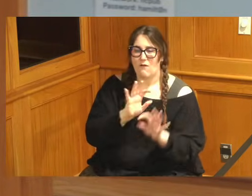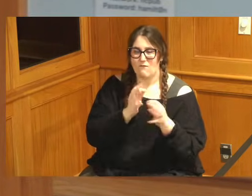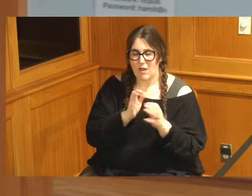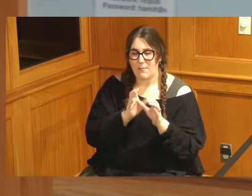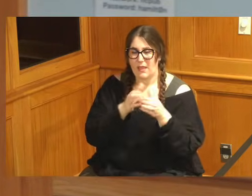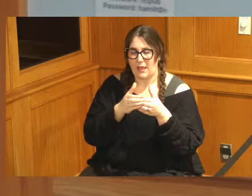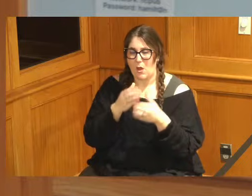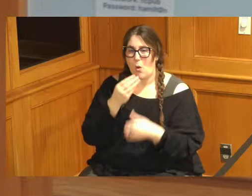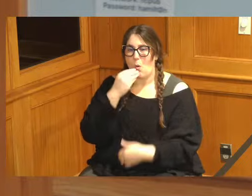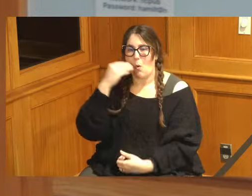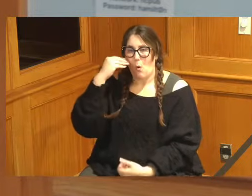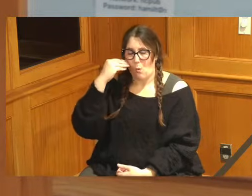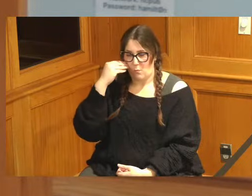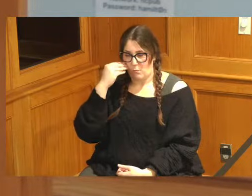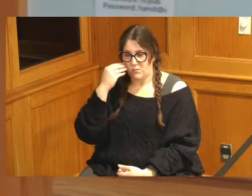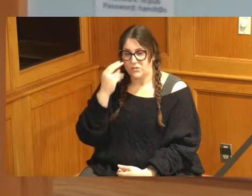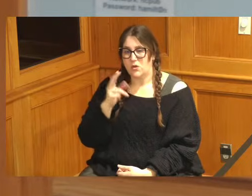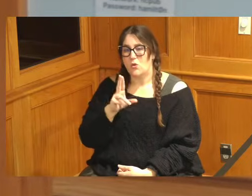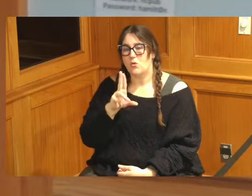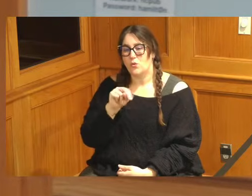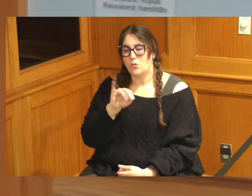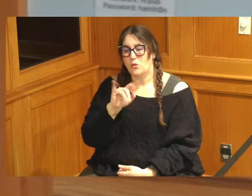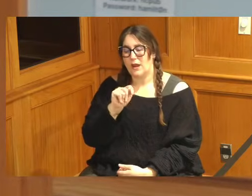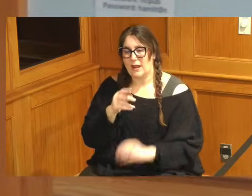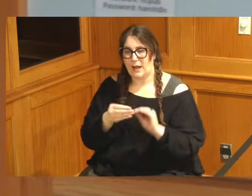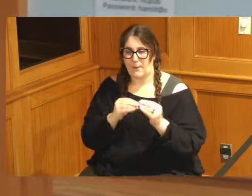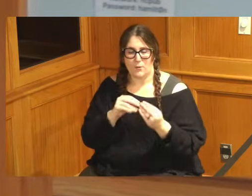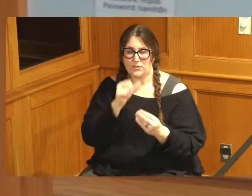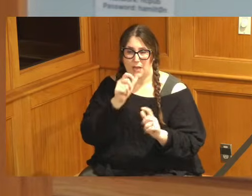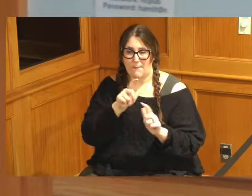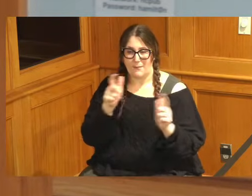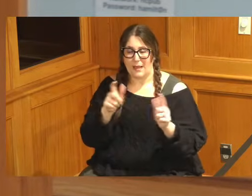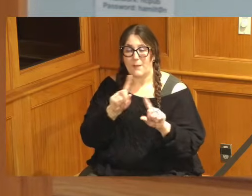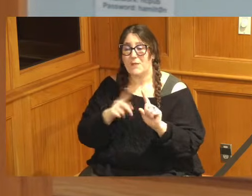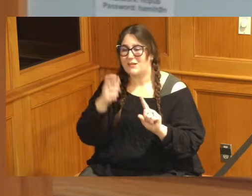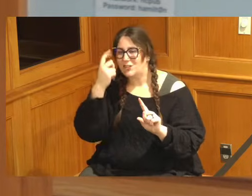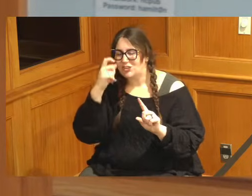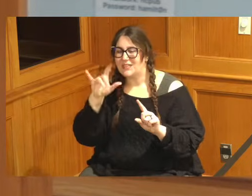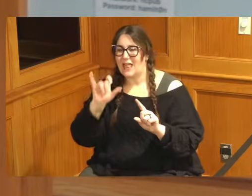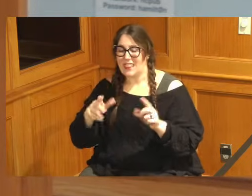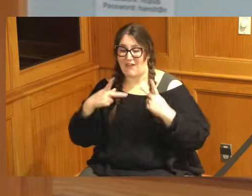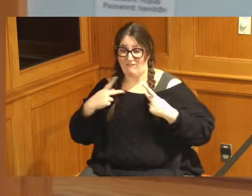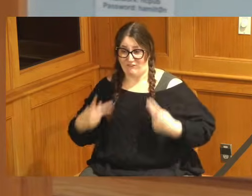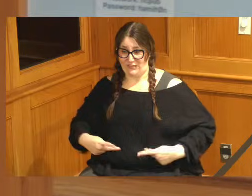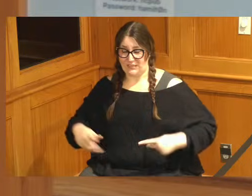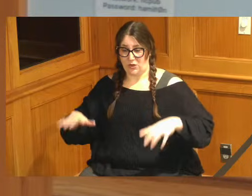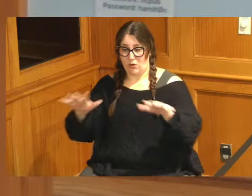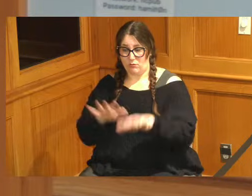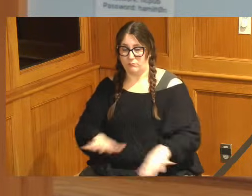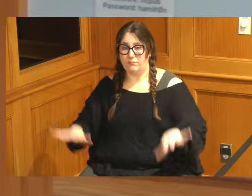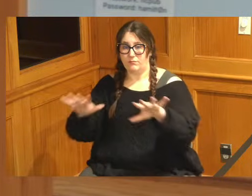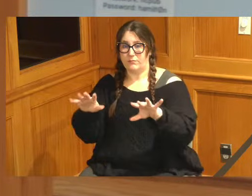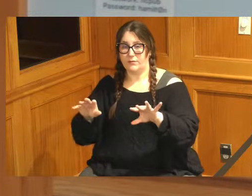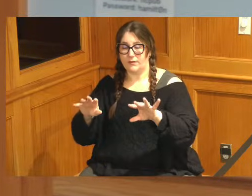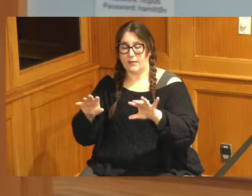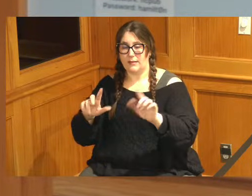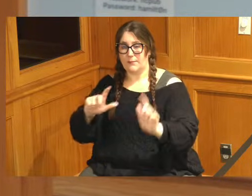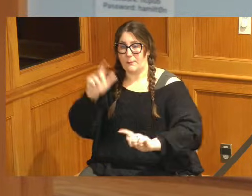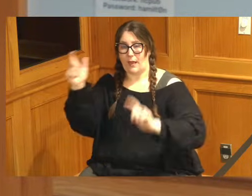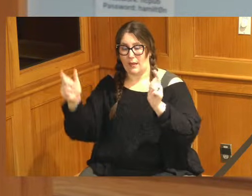county. So the unit number is not as big but the actual physical spread is you know it's probably